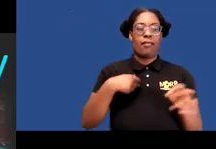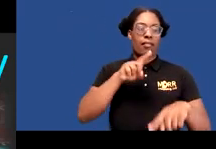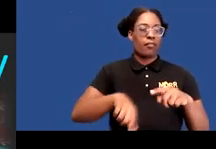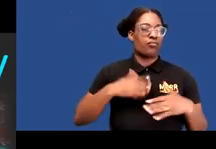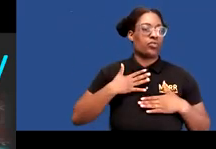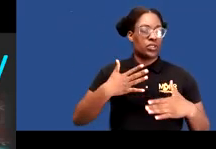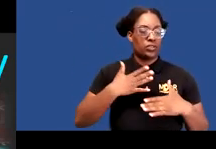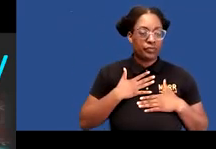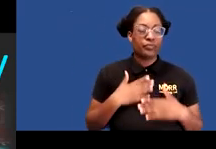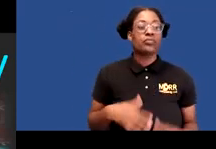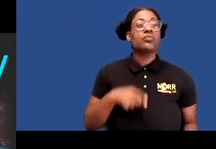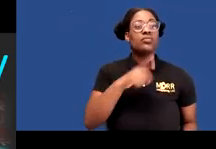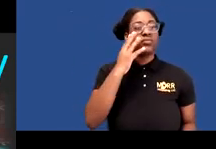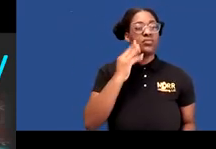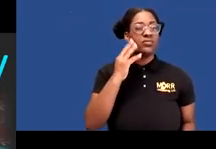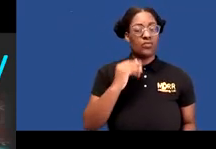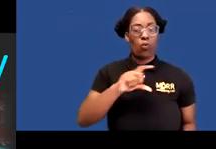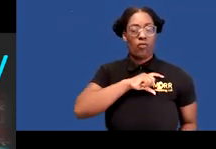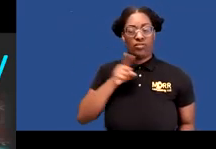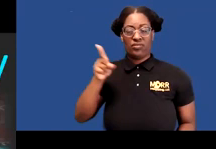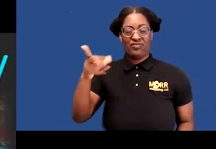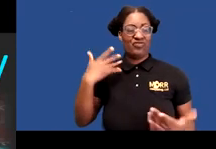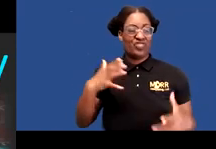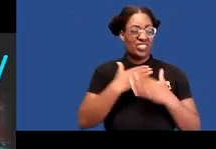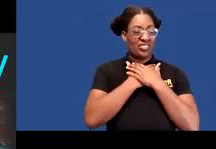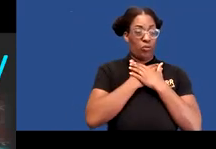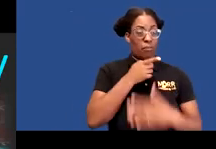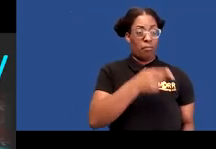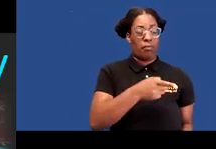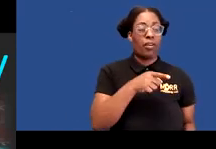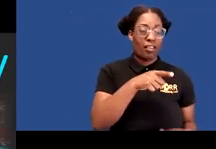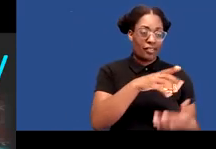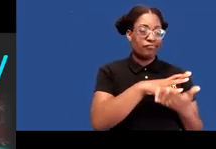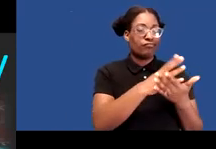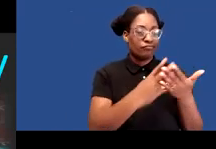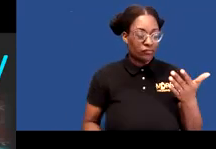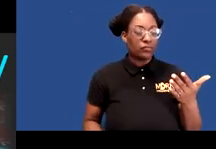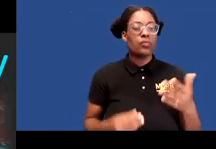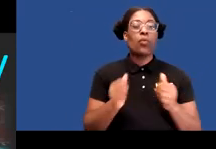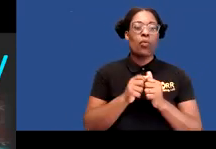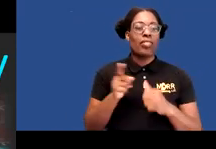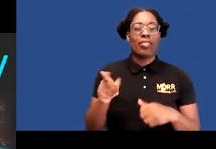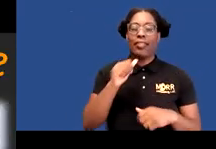when an officer used an illegal chokehold in subduing him.